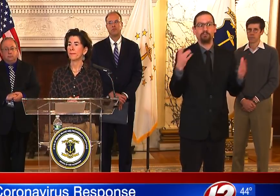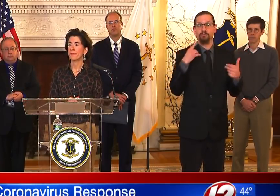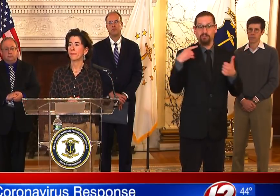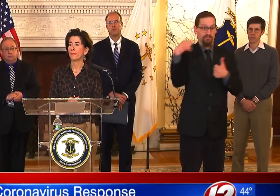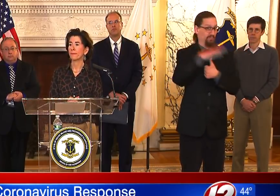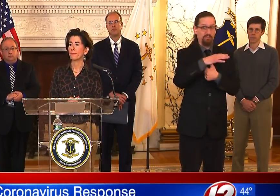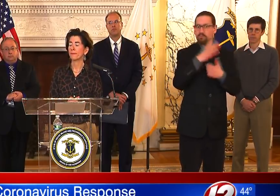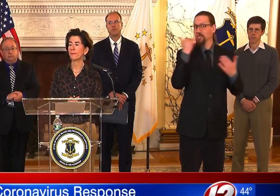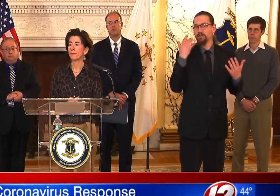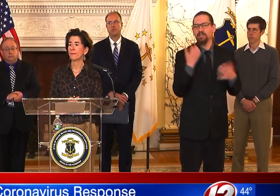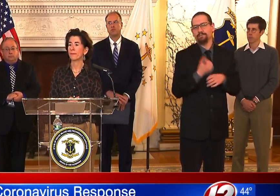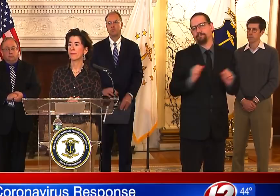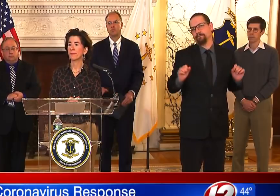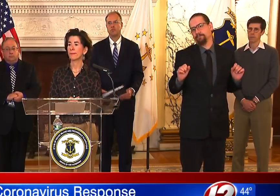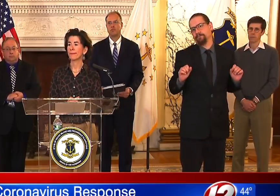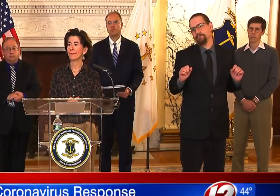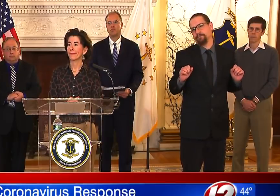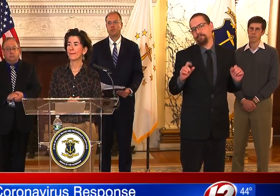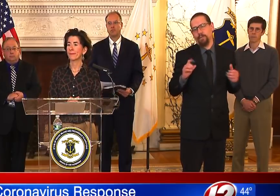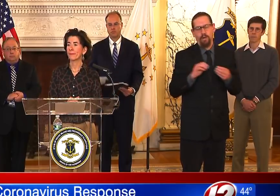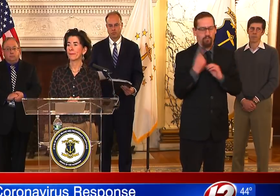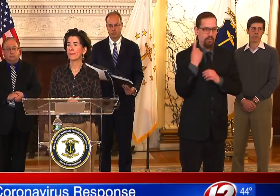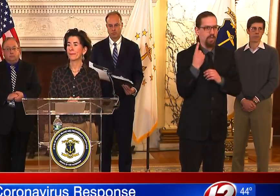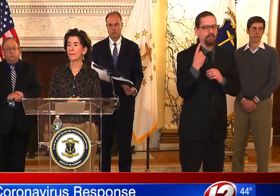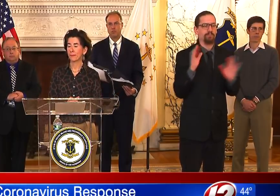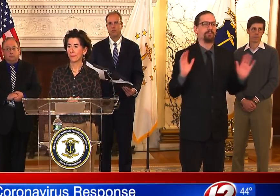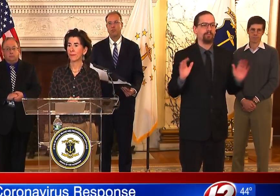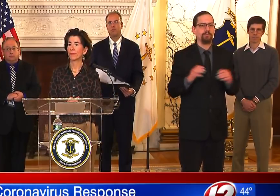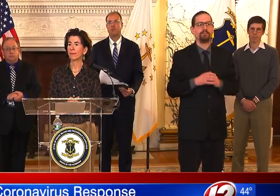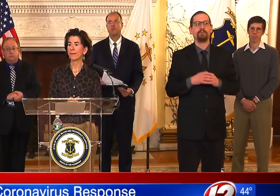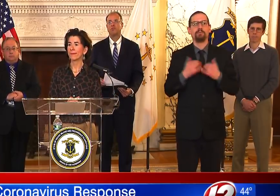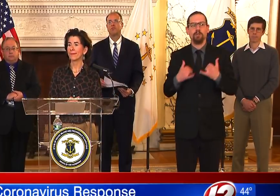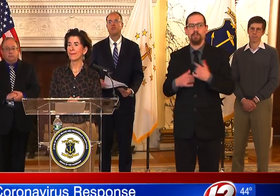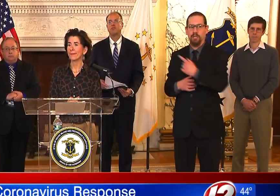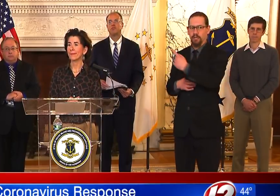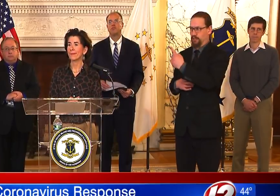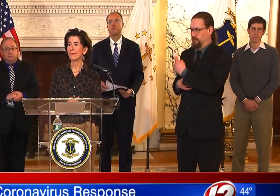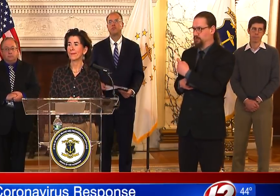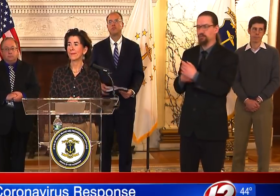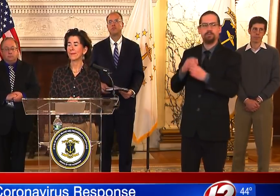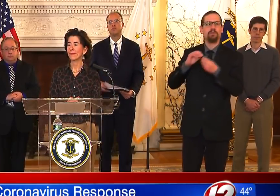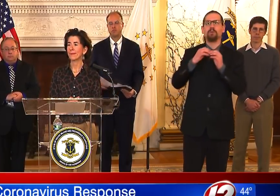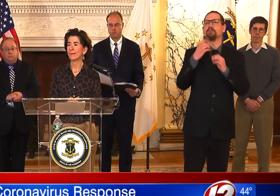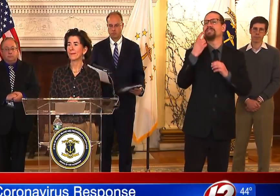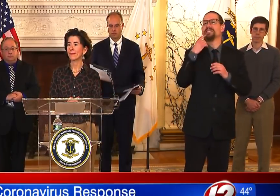GRATEFUL. THEY WANT TO BE HERE SAFELY. THAT IS ALL I AM SAYING. IF YOU WANT TO BE HERE, FINE, BUT YOU NEED TO FOLLOW THE RULES TO KEEP EVERYONE SAFE.